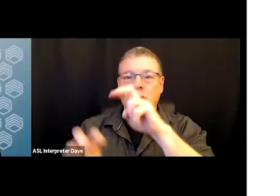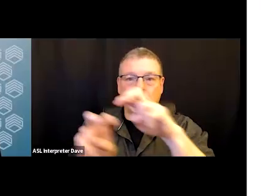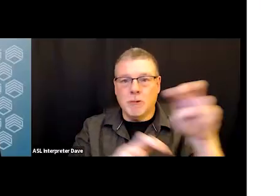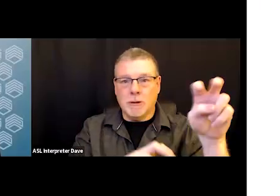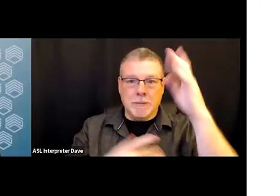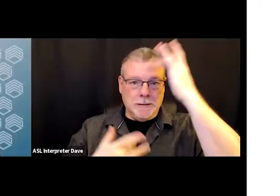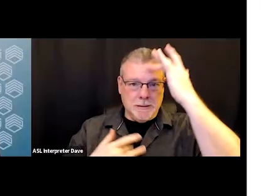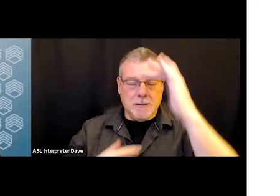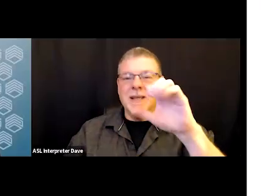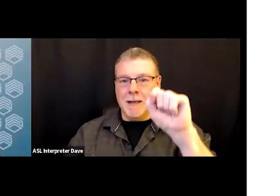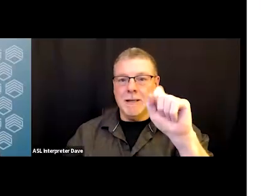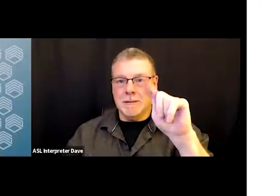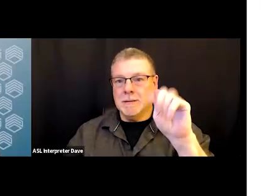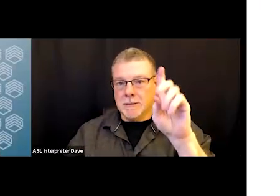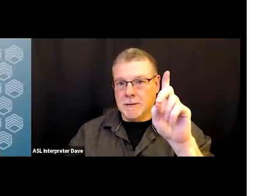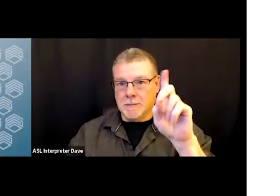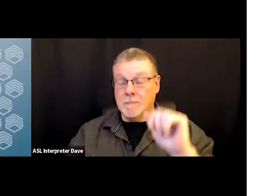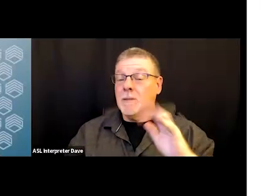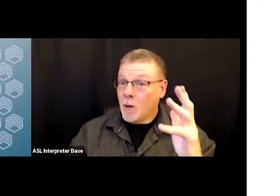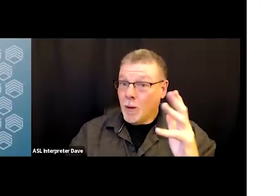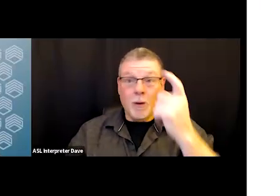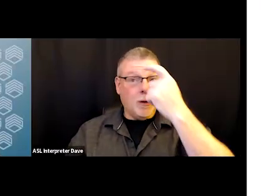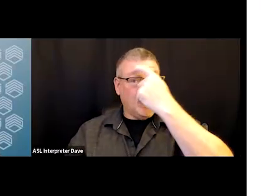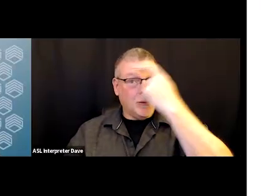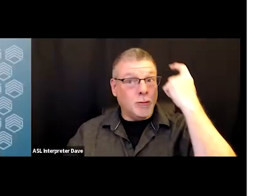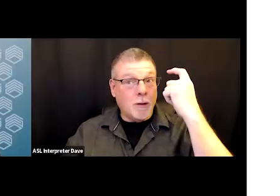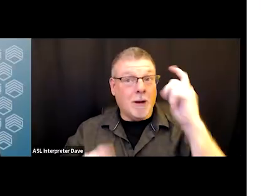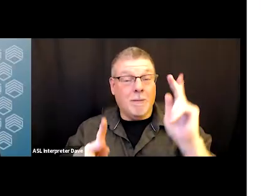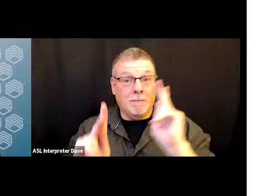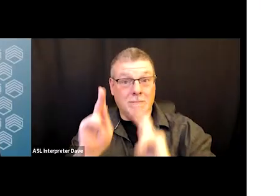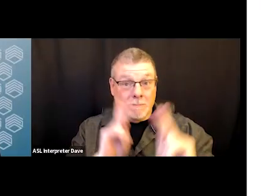So, trauma historied individuals are at high risk,